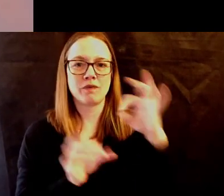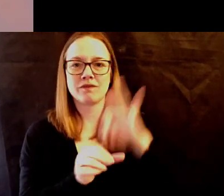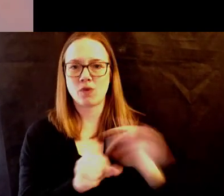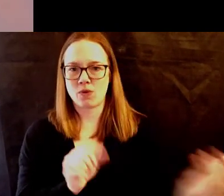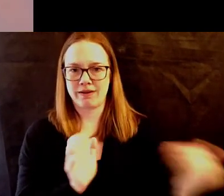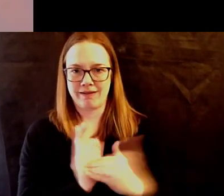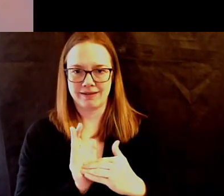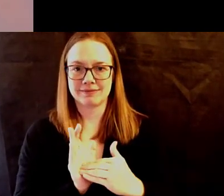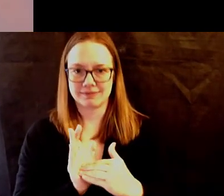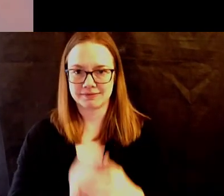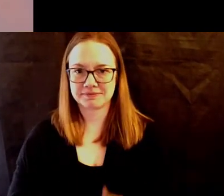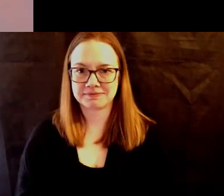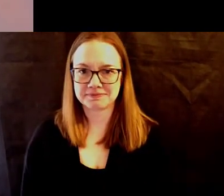Yeah, that's so true that--